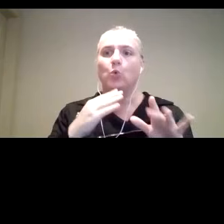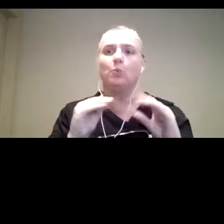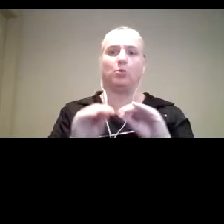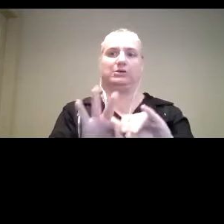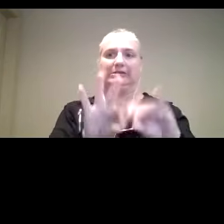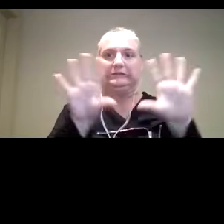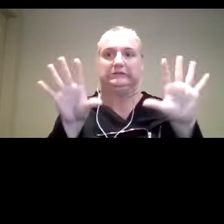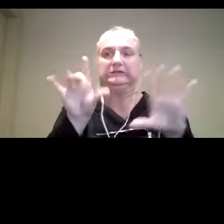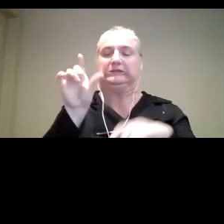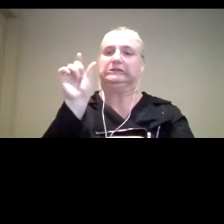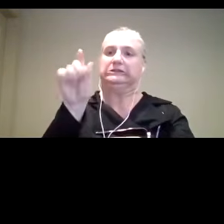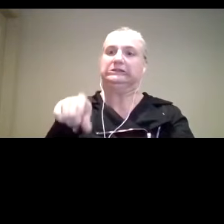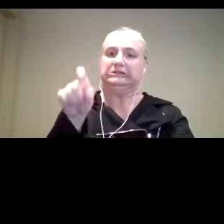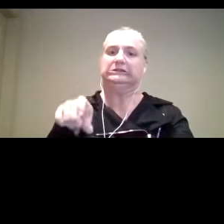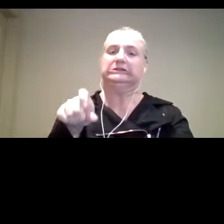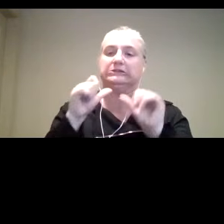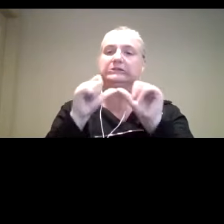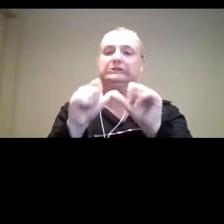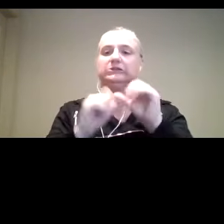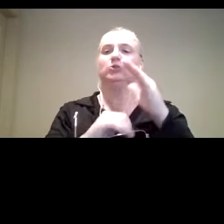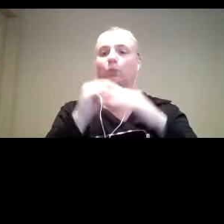that we really need to continue to build capacity